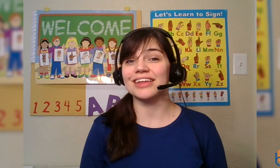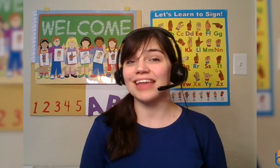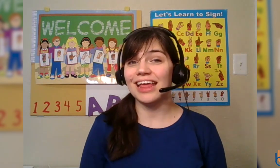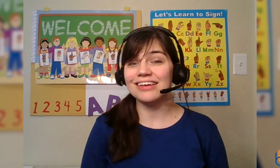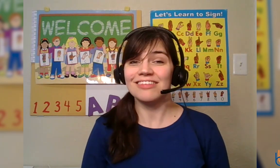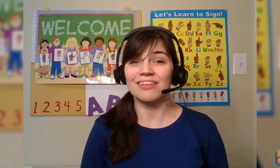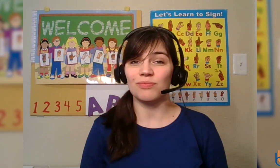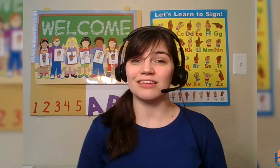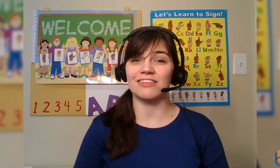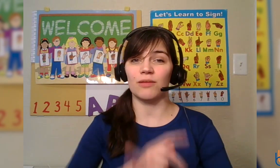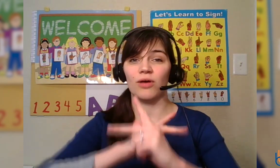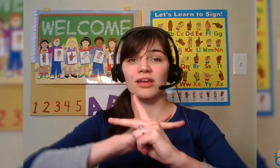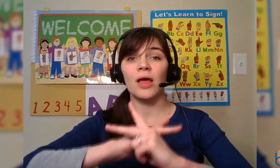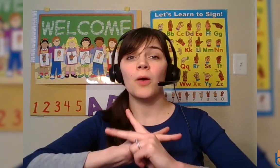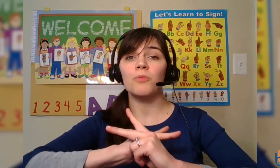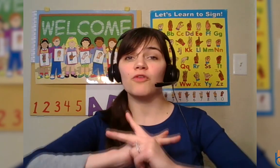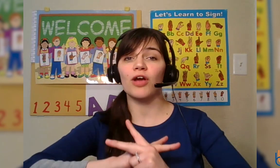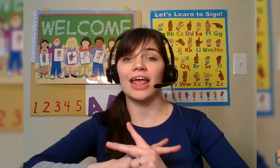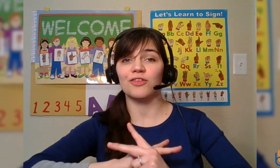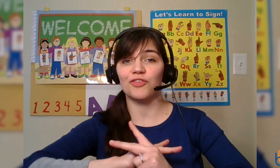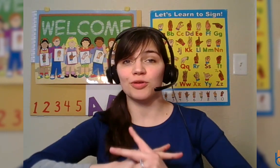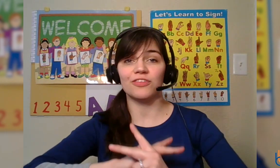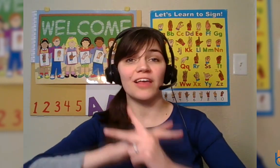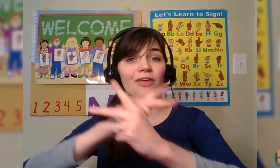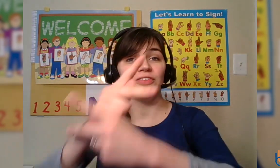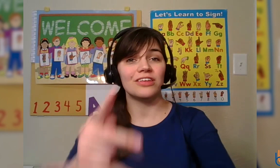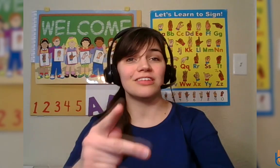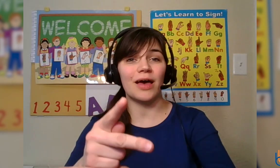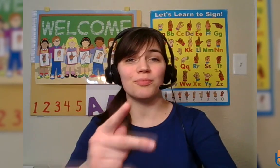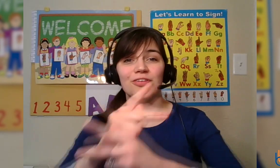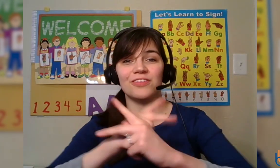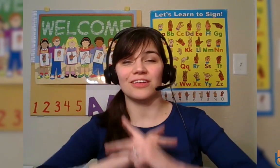lend something to someone, move your hands from yourself to that person or